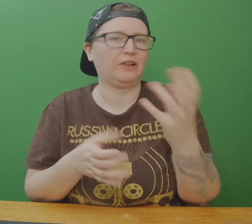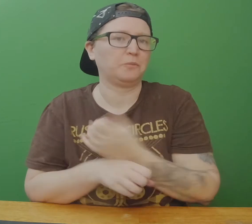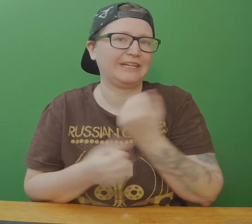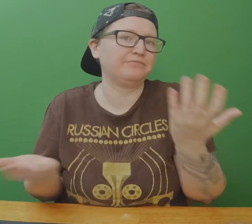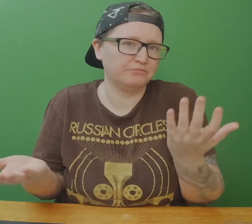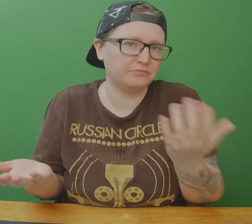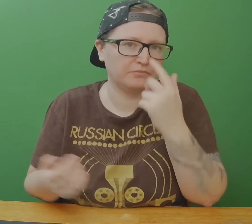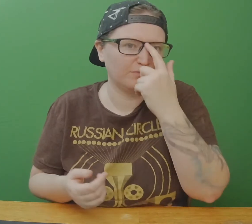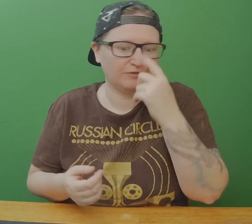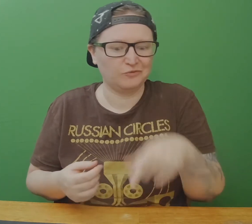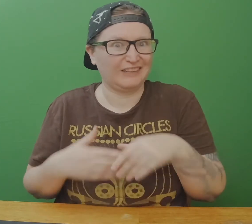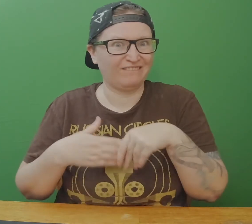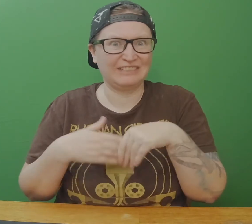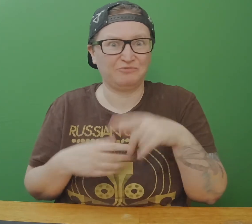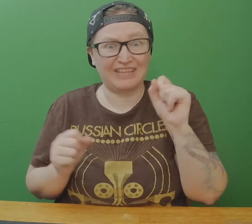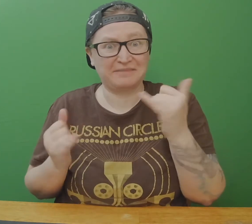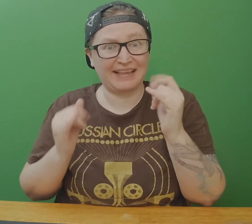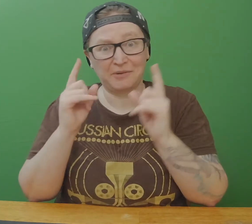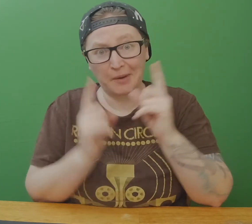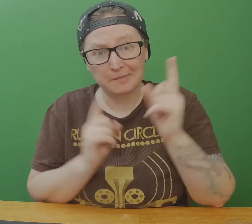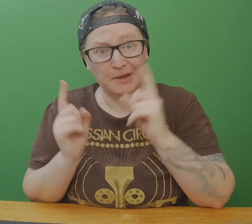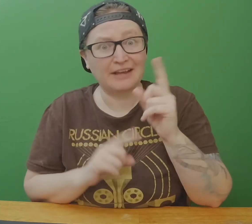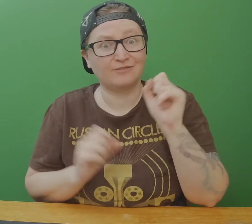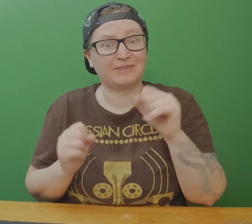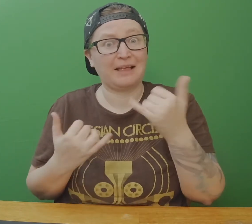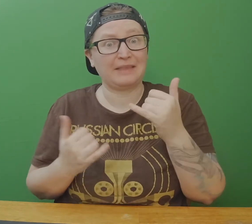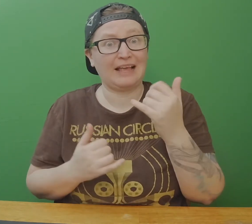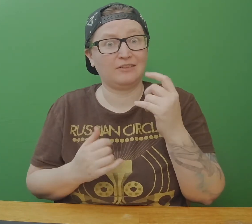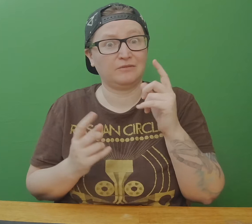person's hp down to zero and then if you're the last one you win um this is pretty flexible and